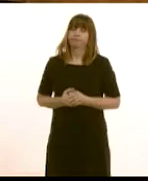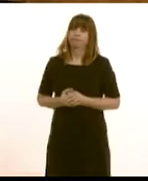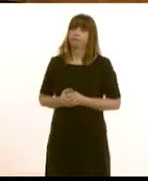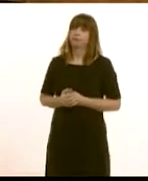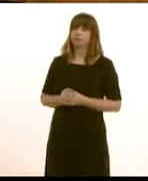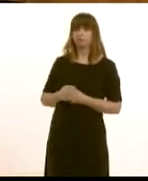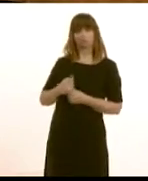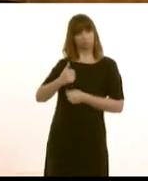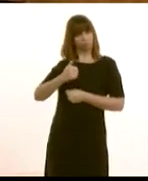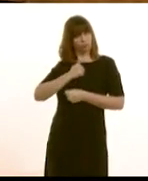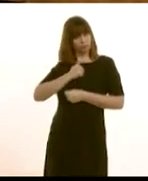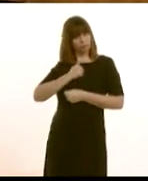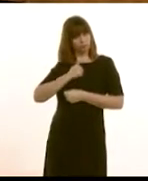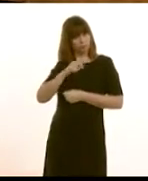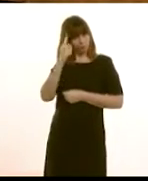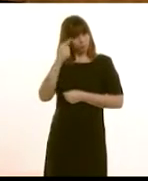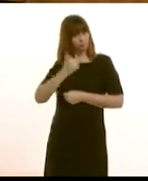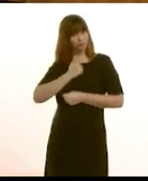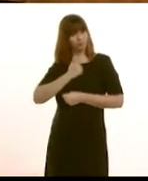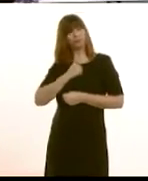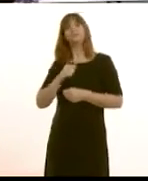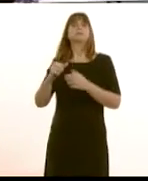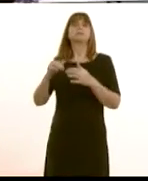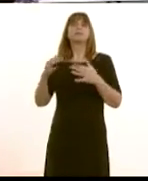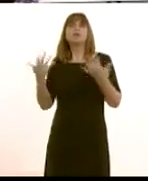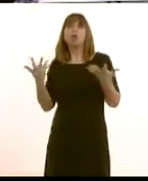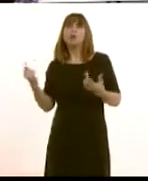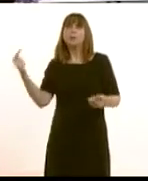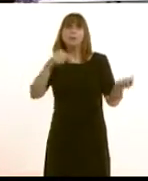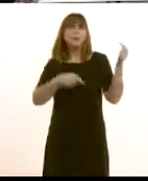with me that one problem that many tourists often cite as a reason for not going back